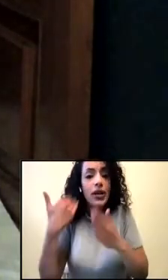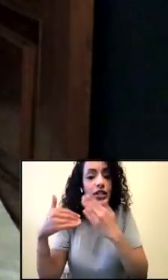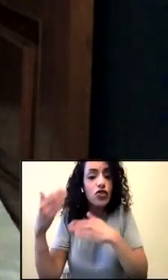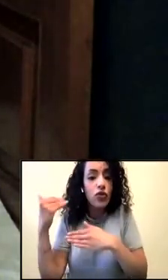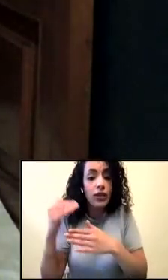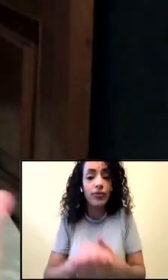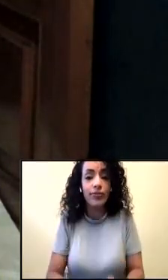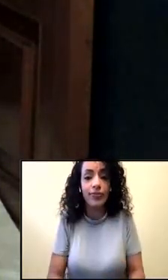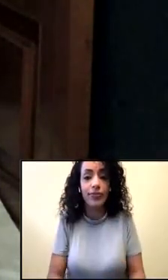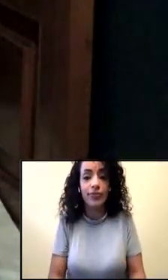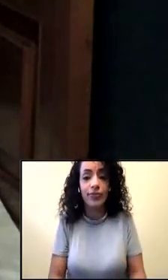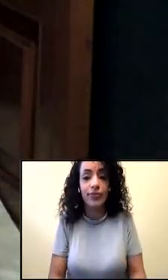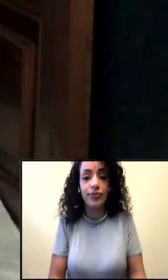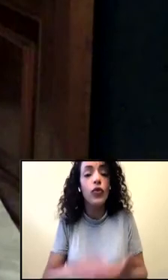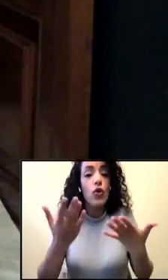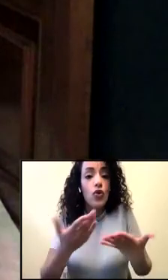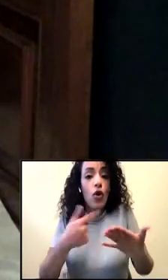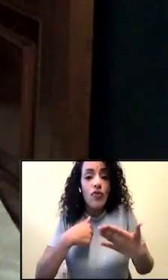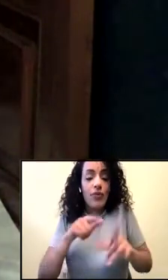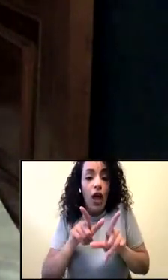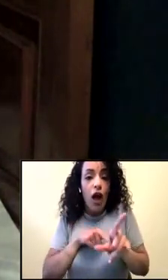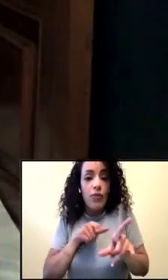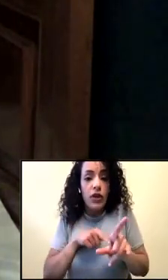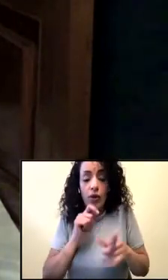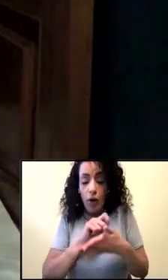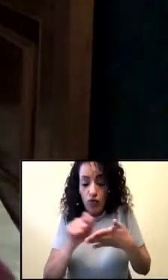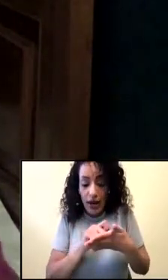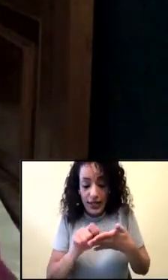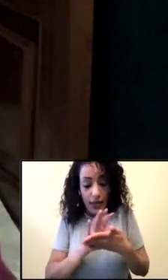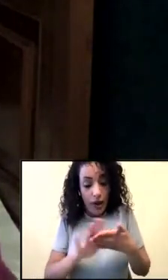about something that happened 75 years ago, and I know people of my generation care about it now